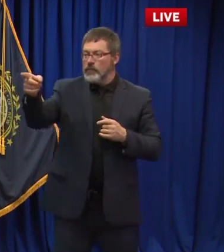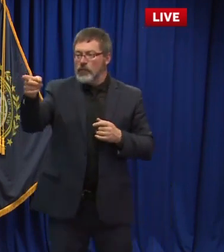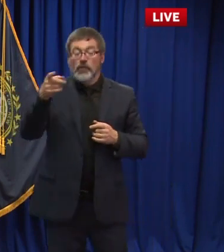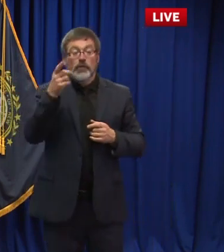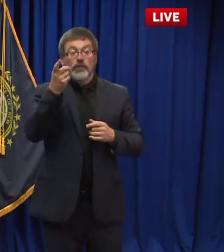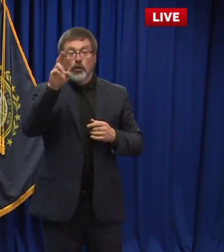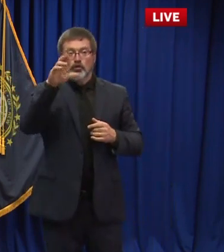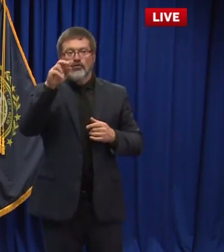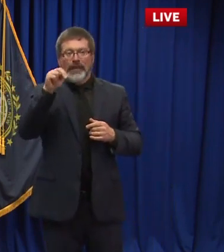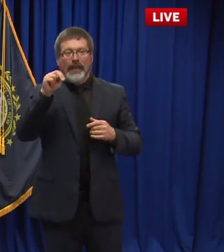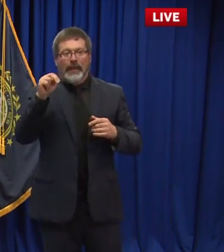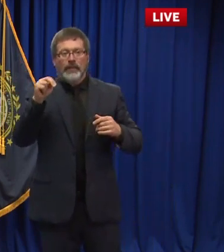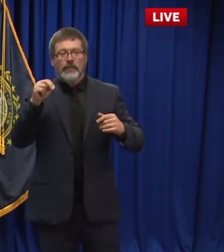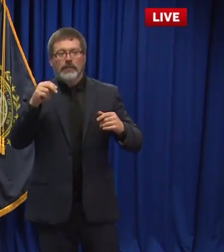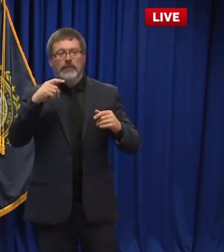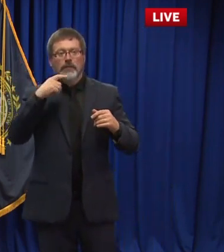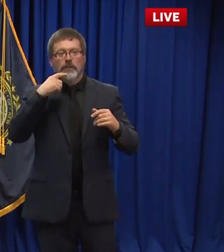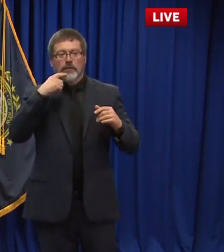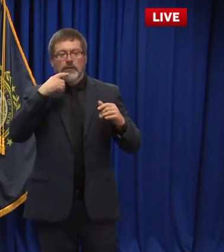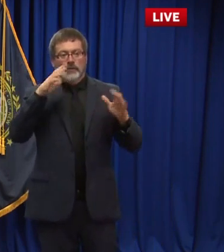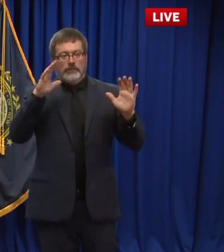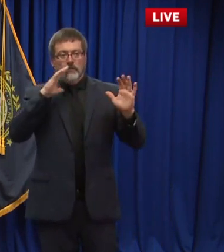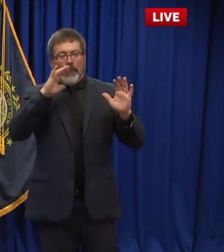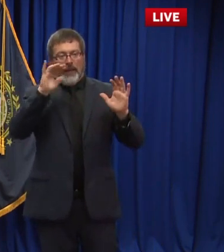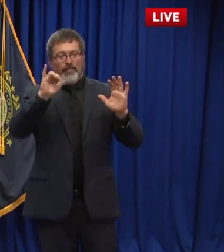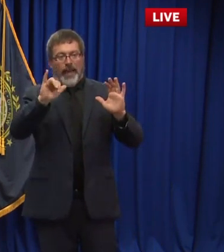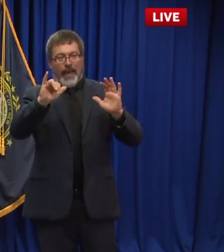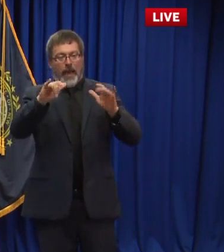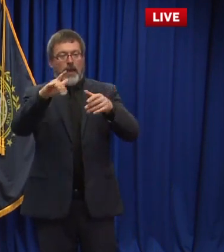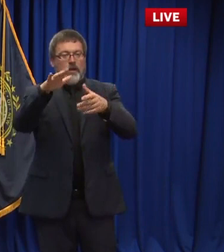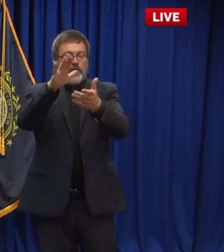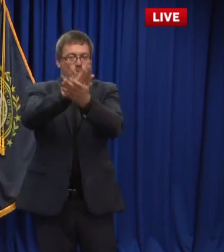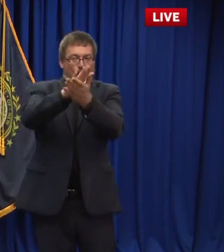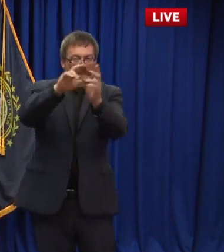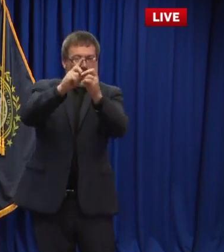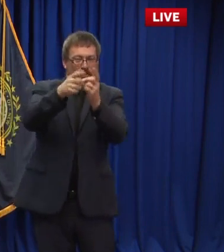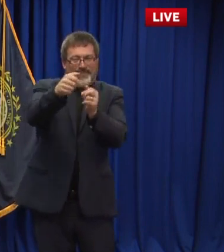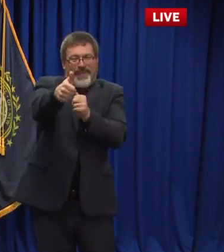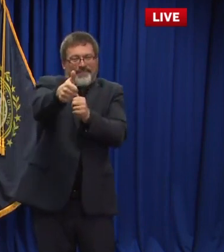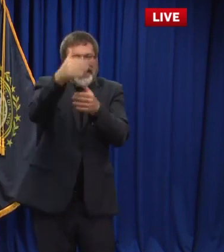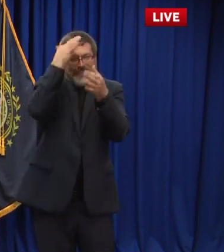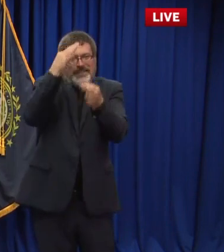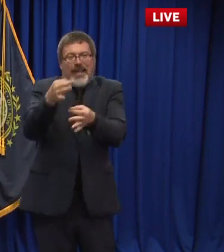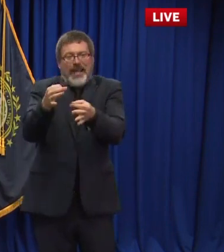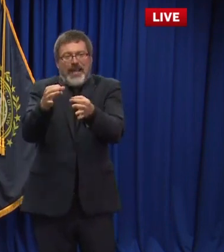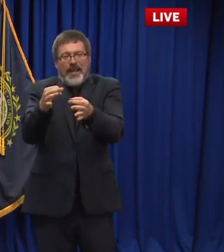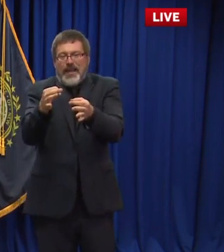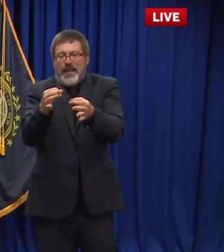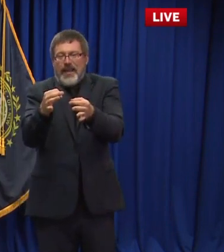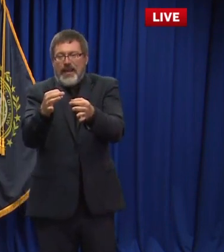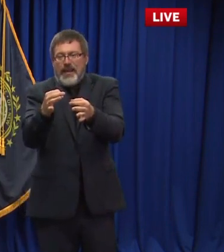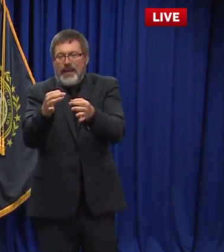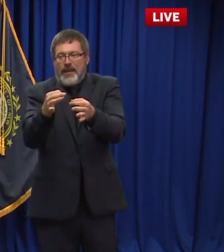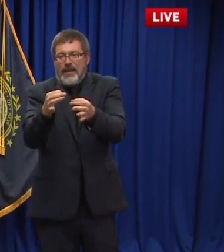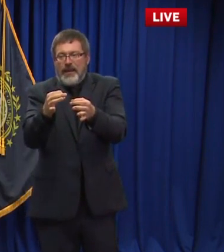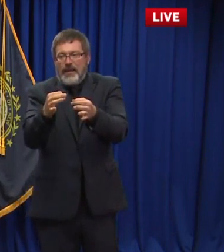YOU KNOW IF WE CHANGE THAT FOR SOME REASON?